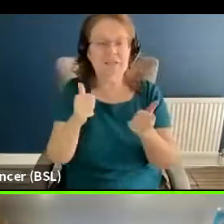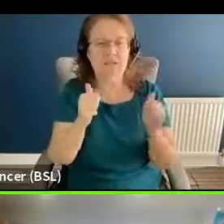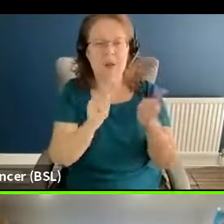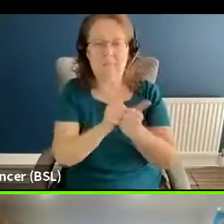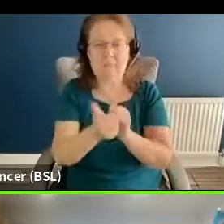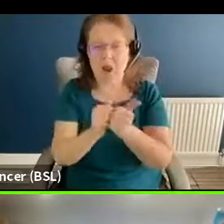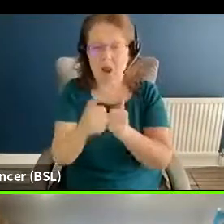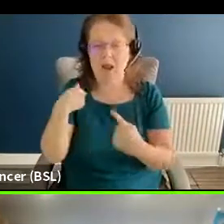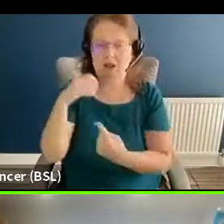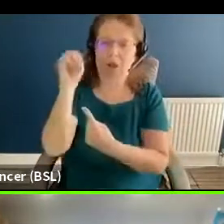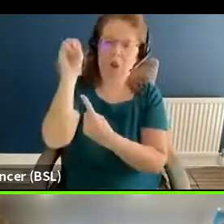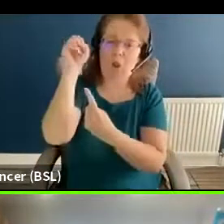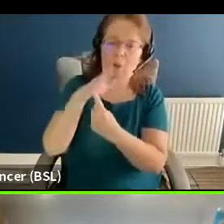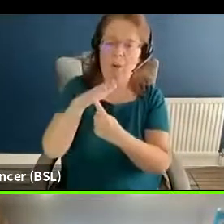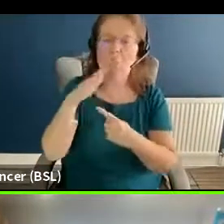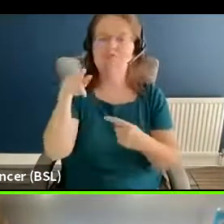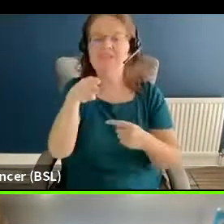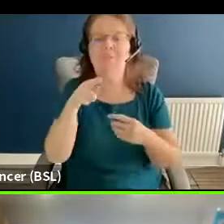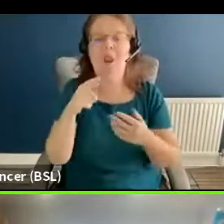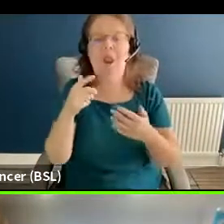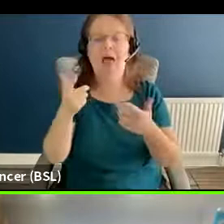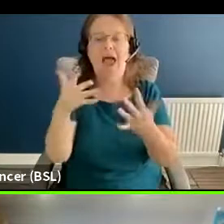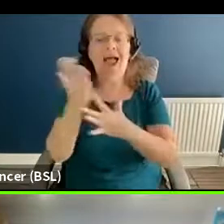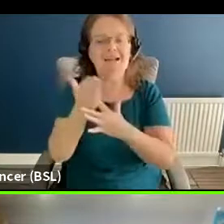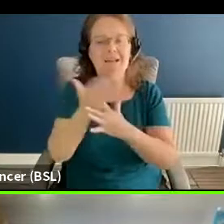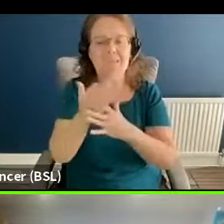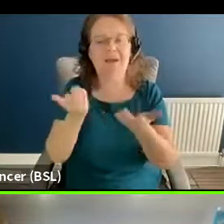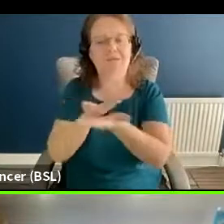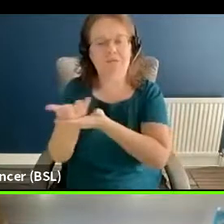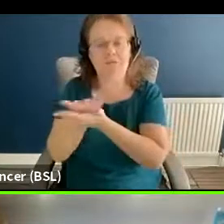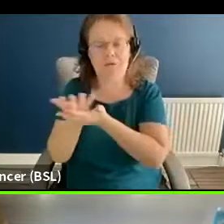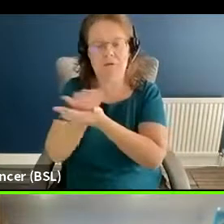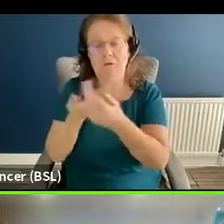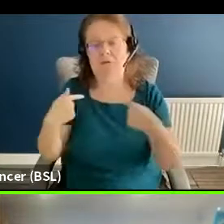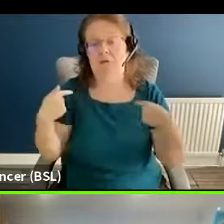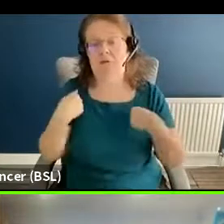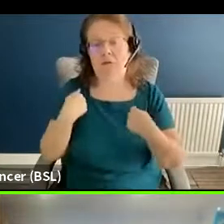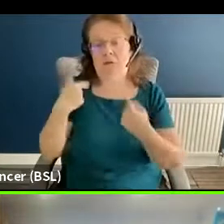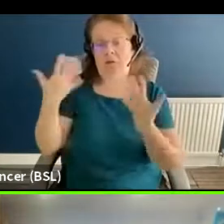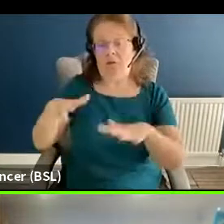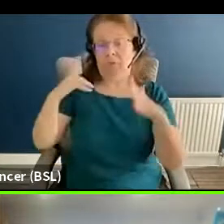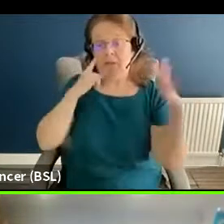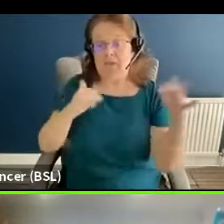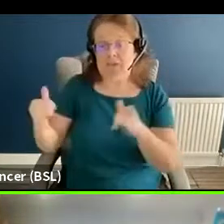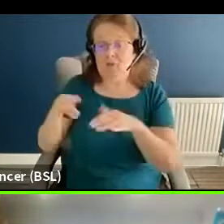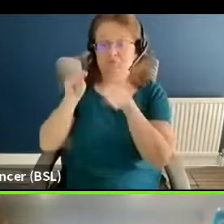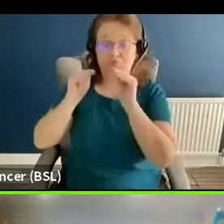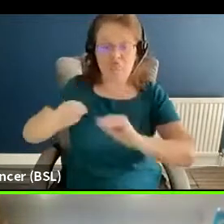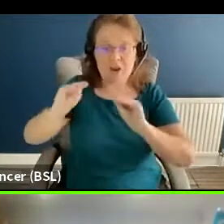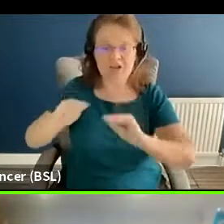accessibility consultant. I've been doing accessibility testing, training and consultancy